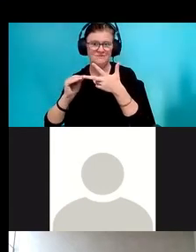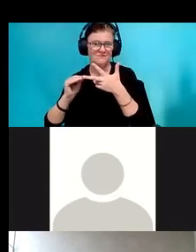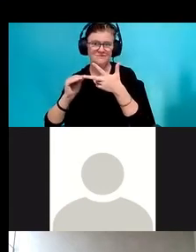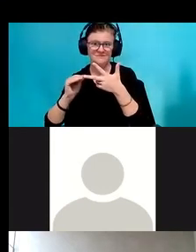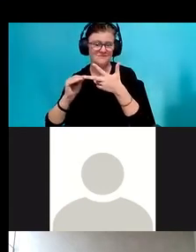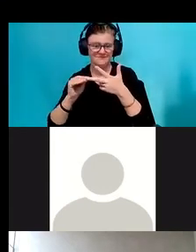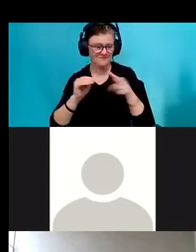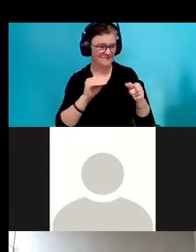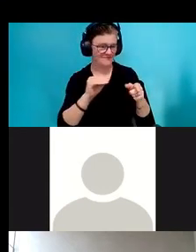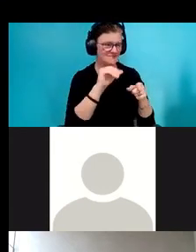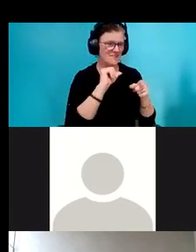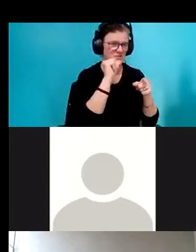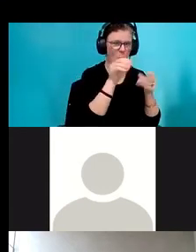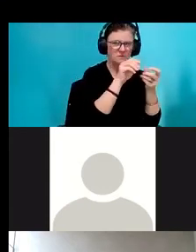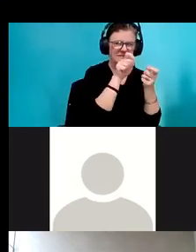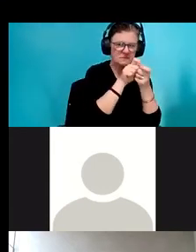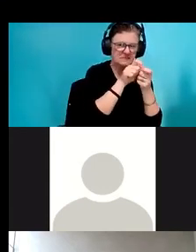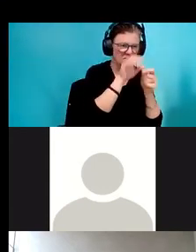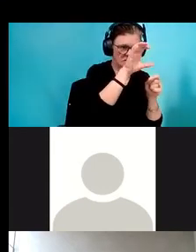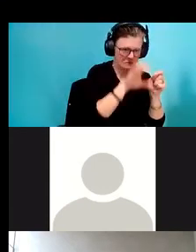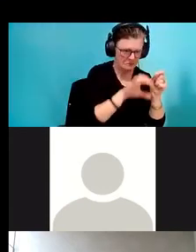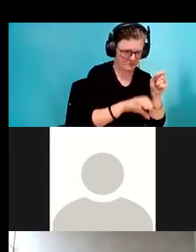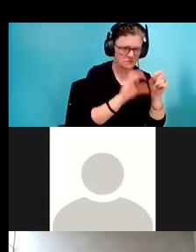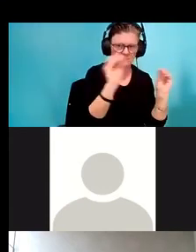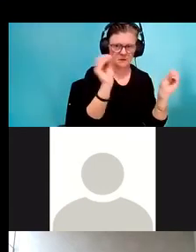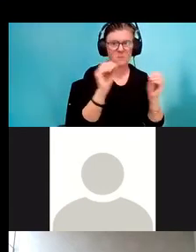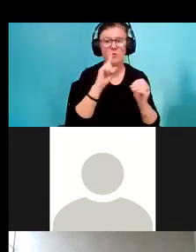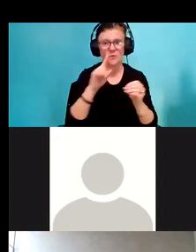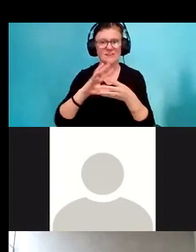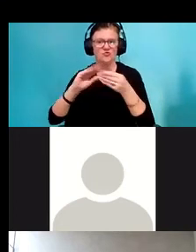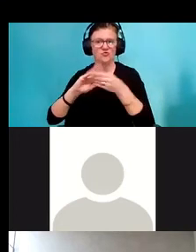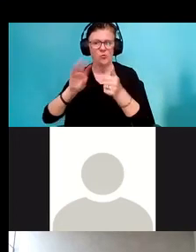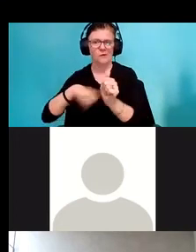on the form or that really need some context behind them to be understood.